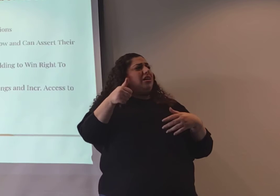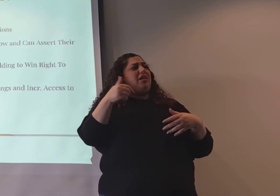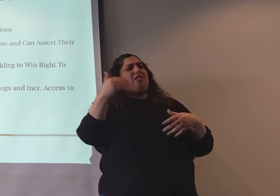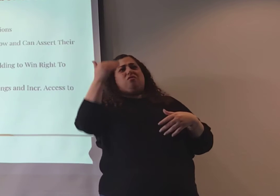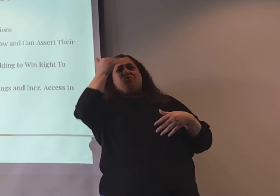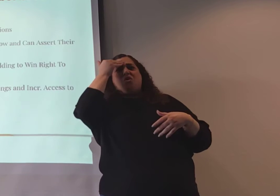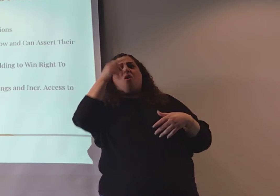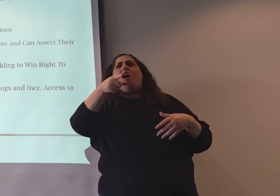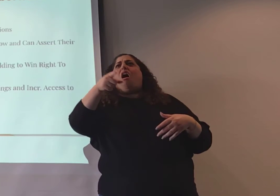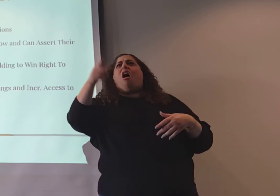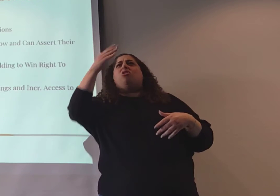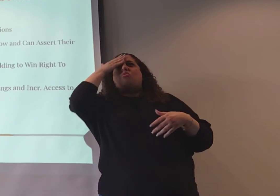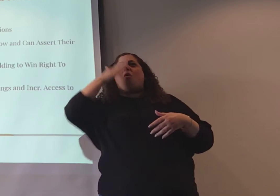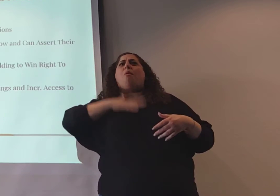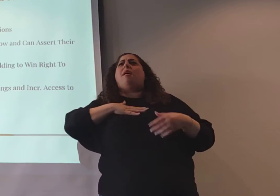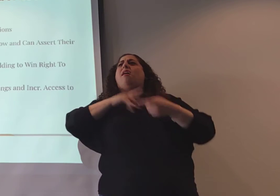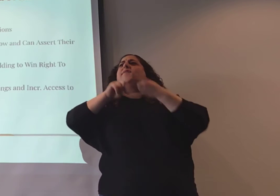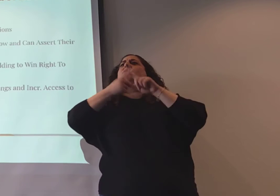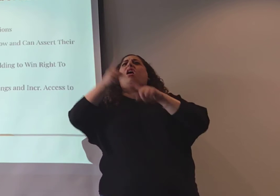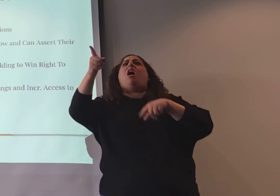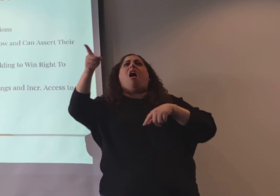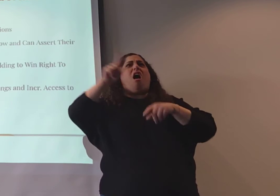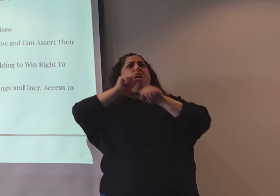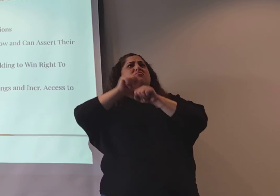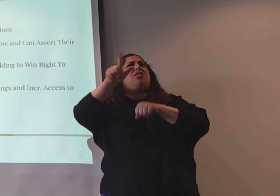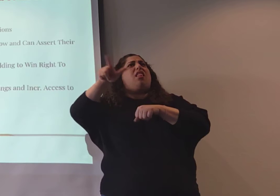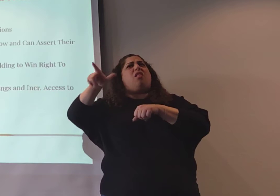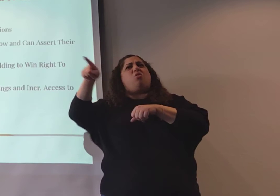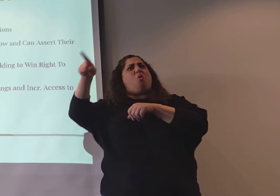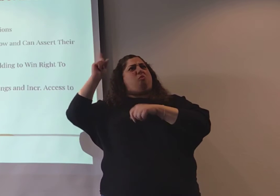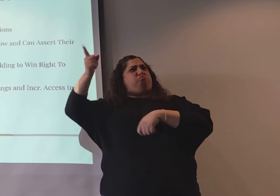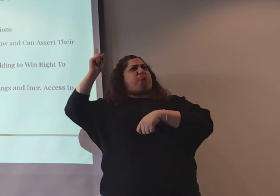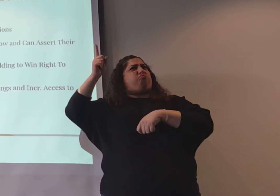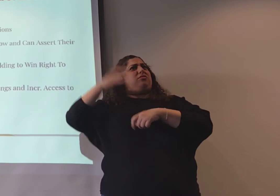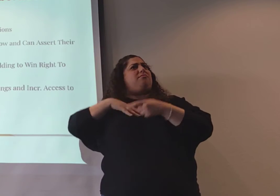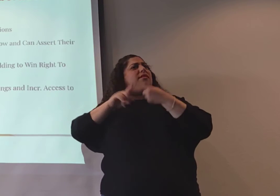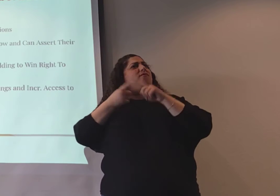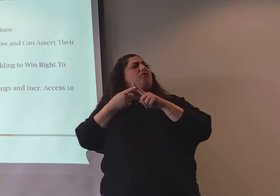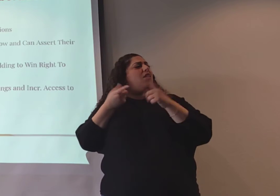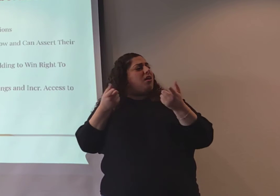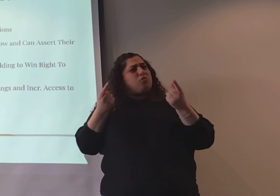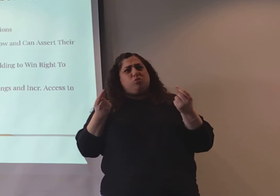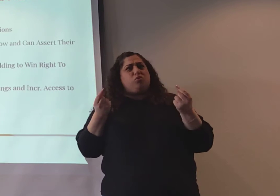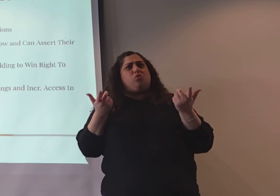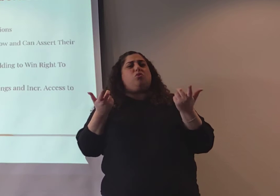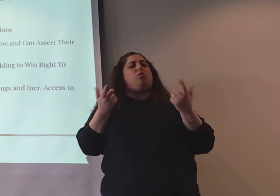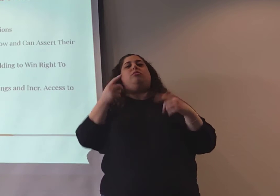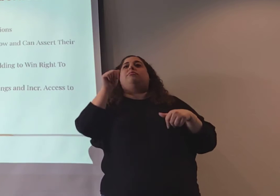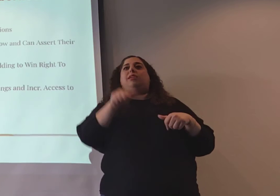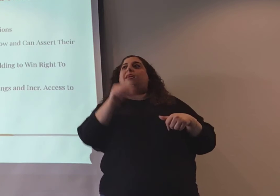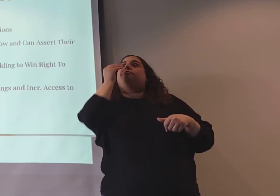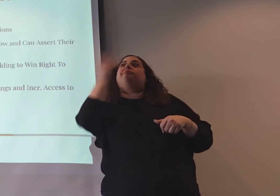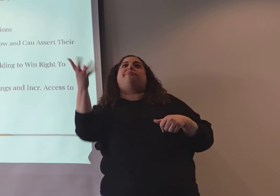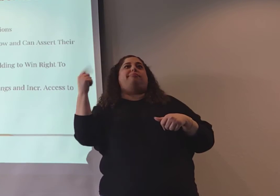and we can help you develop like a letter or maybe making a call to your landlord and